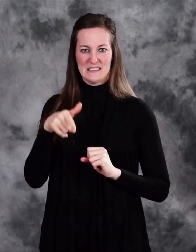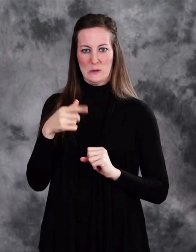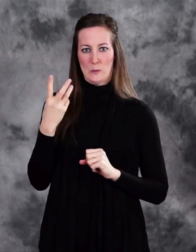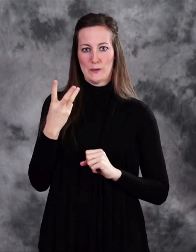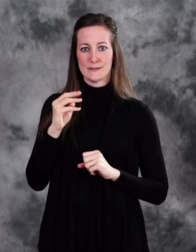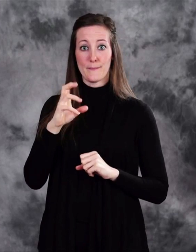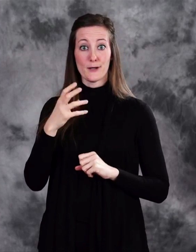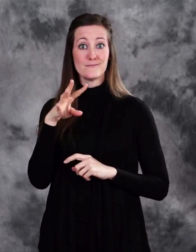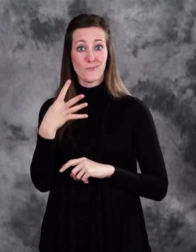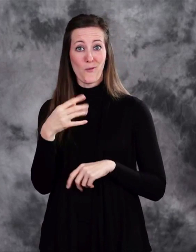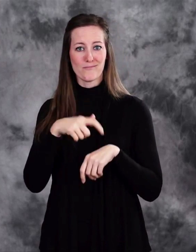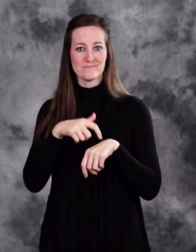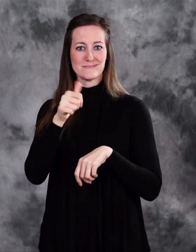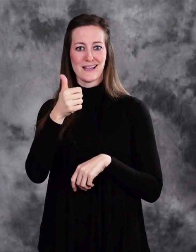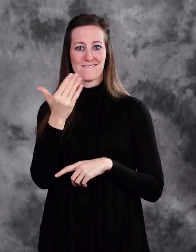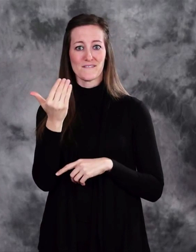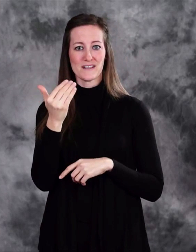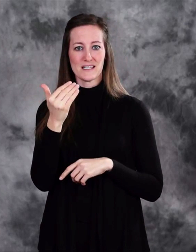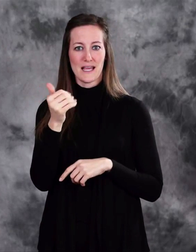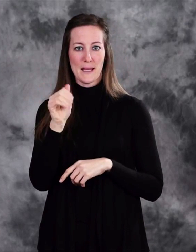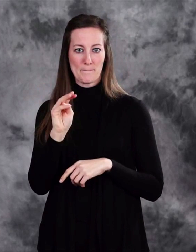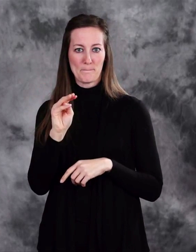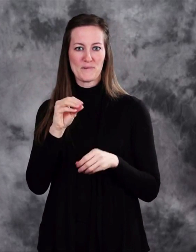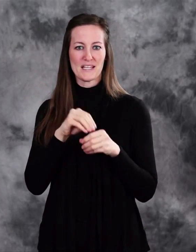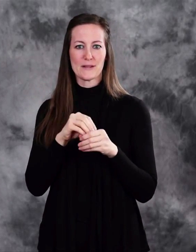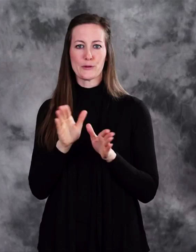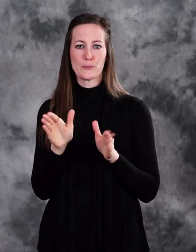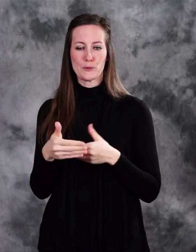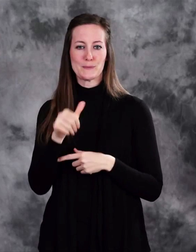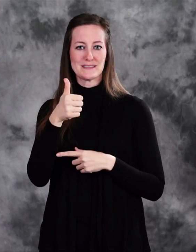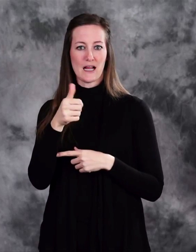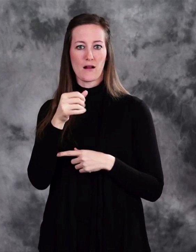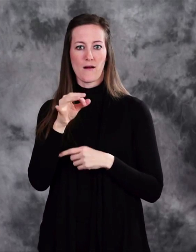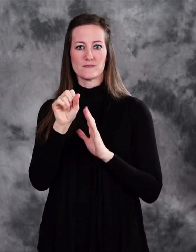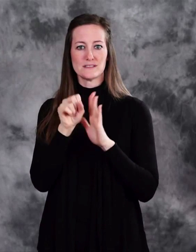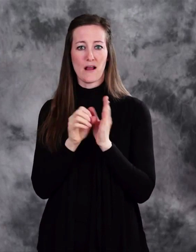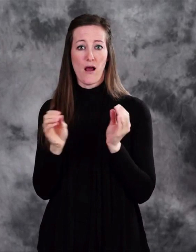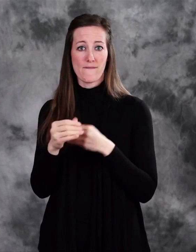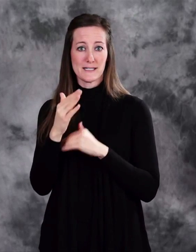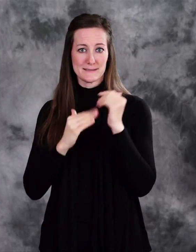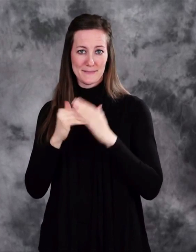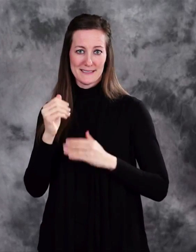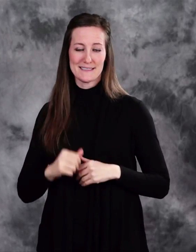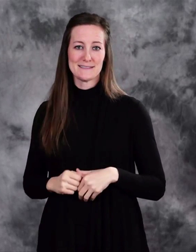on Wednesday, March 4, at 10:15 a.m. in room 10 of the State Office Building.